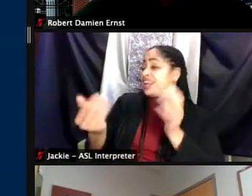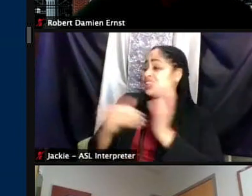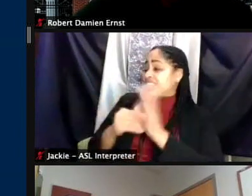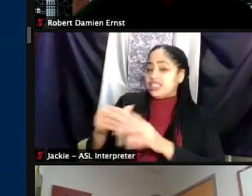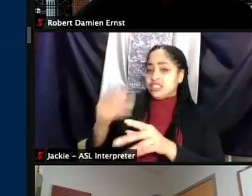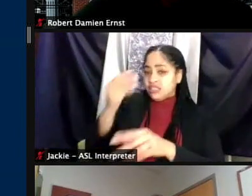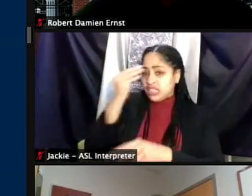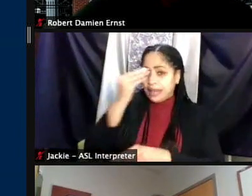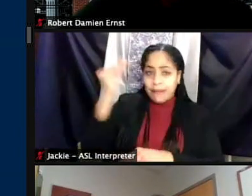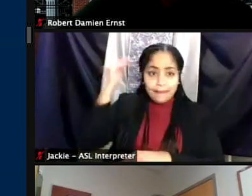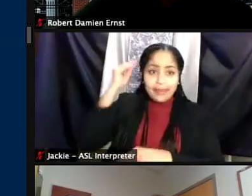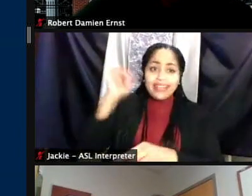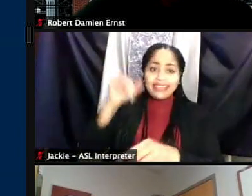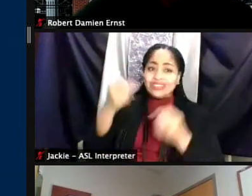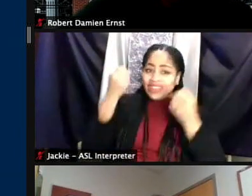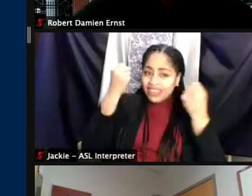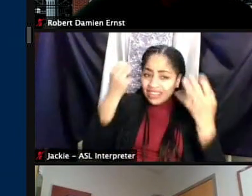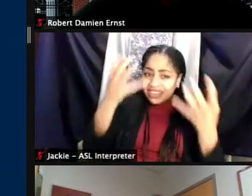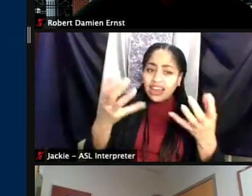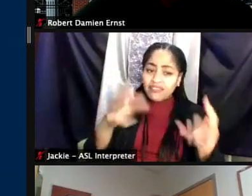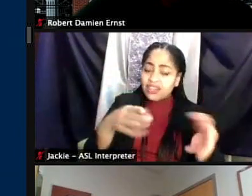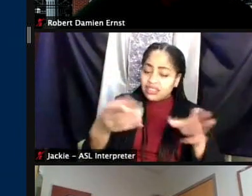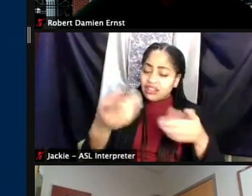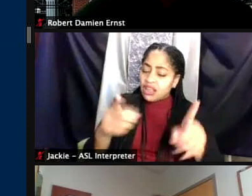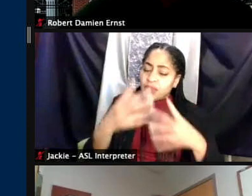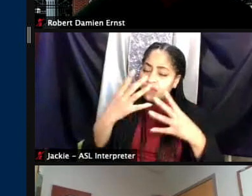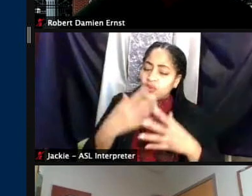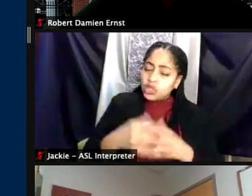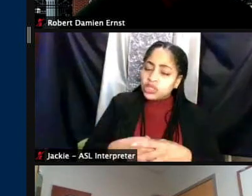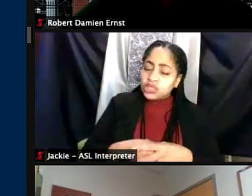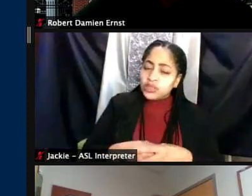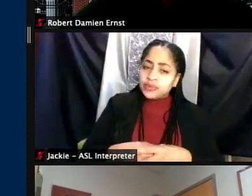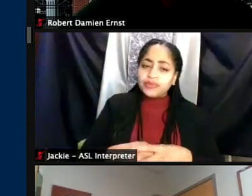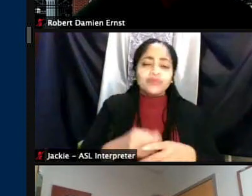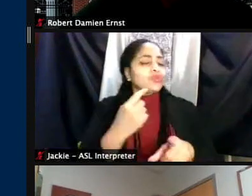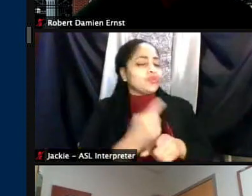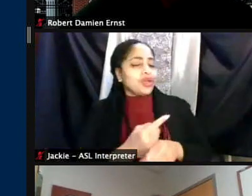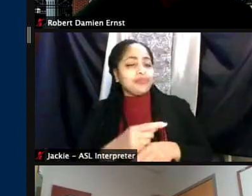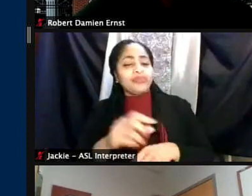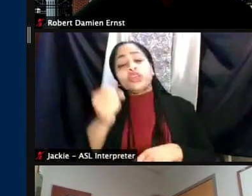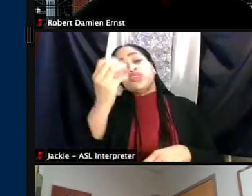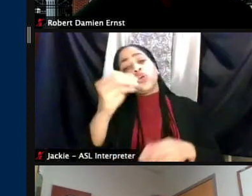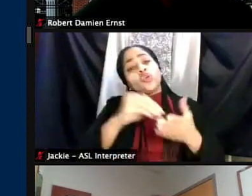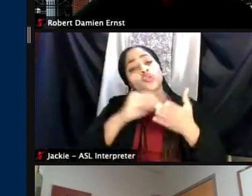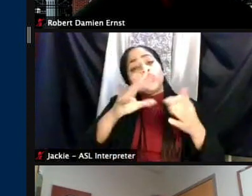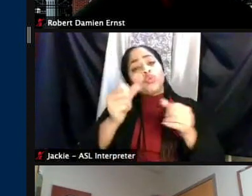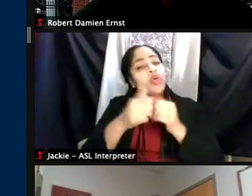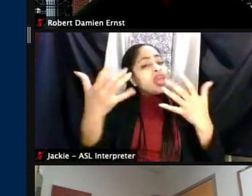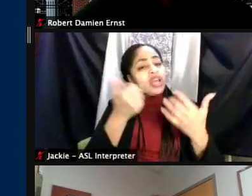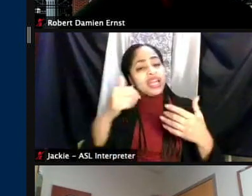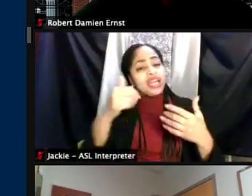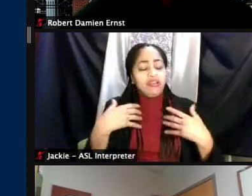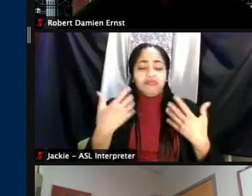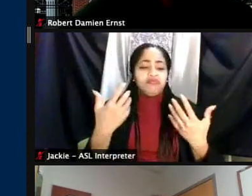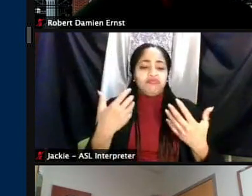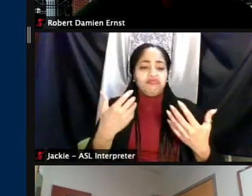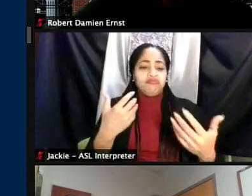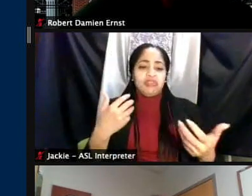a lot of the deaths occurred, unfortunately. So students without underlying health conditions. So like healthy students,